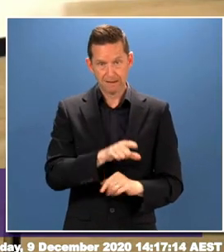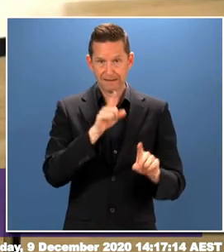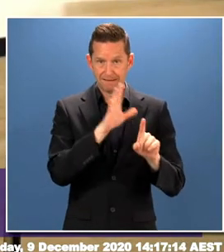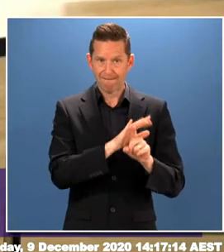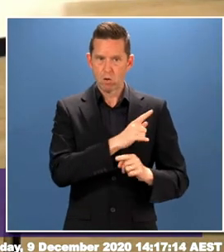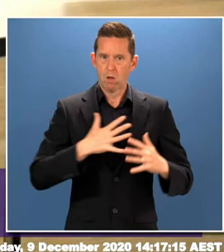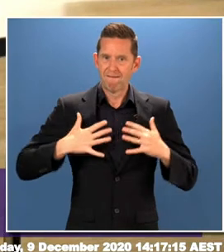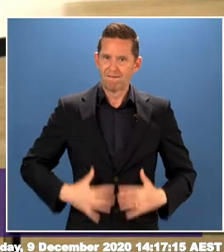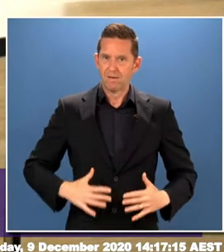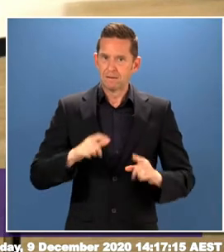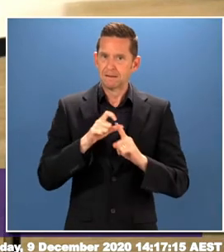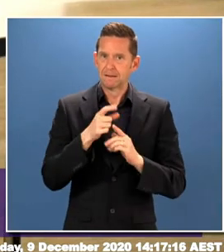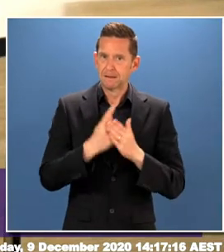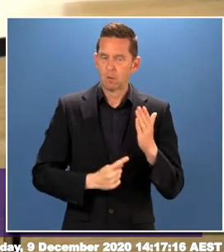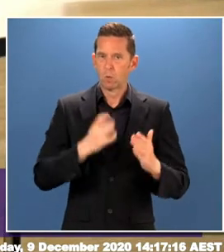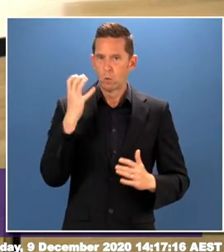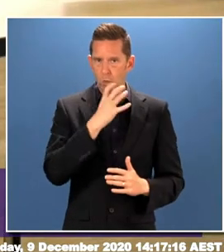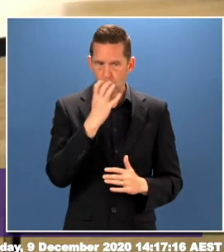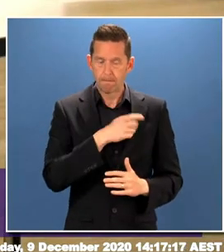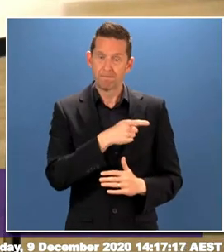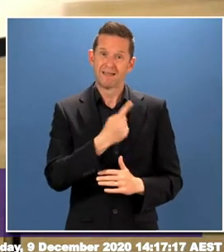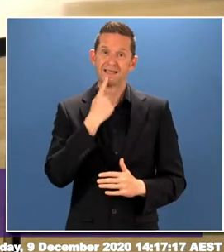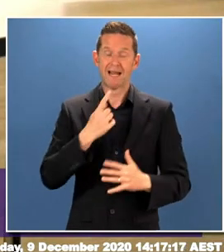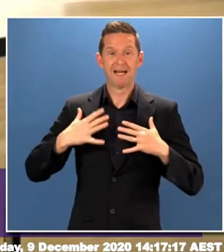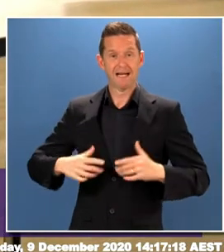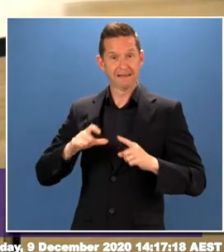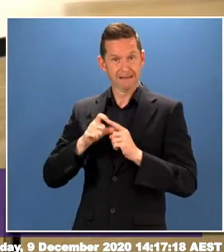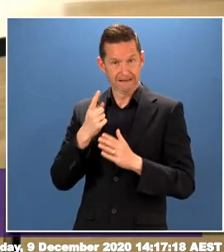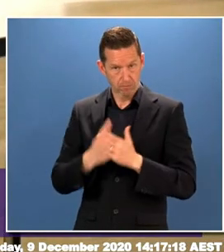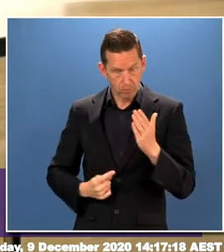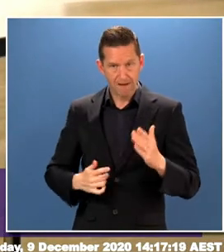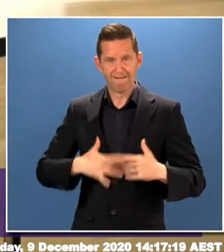and he was explaining that with that disability he felt like he had a burden.